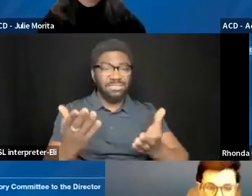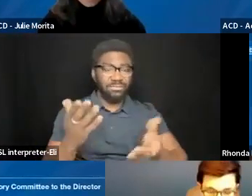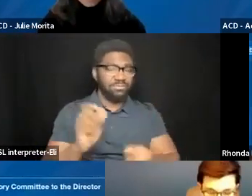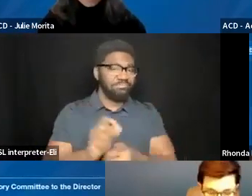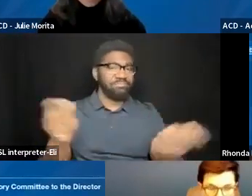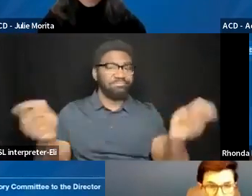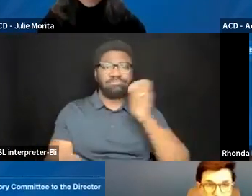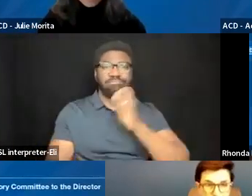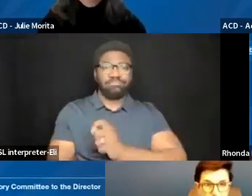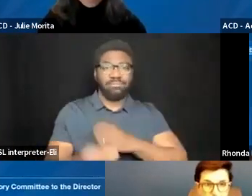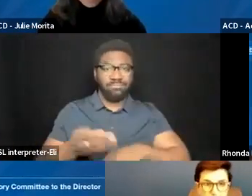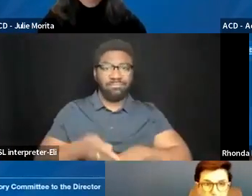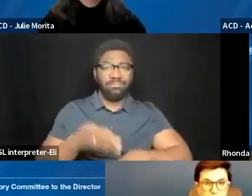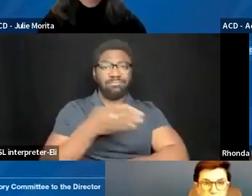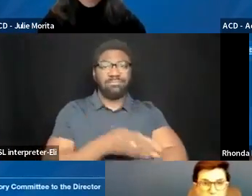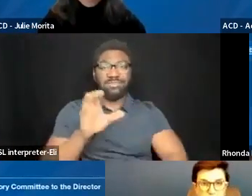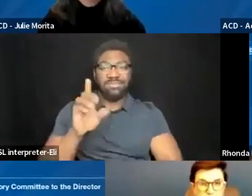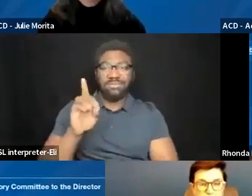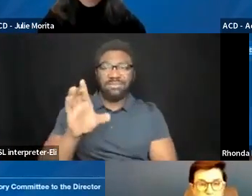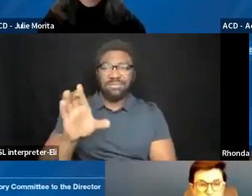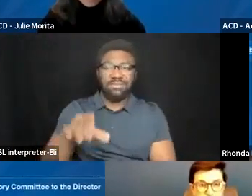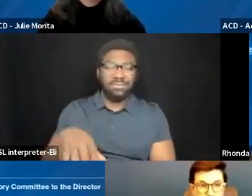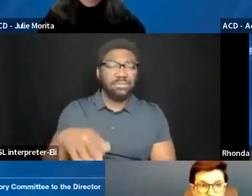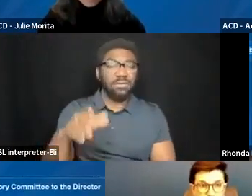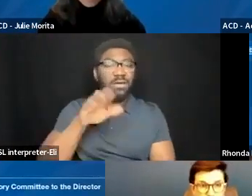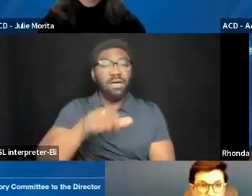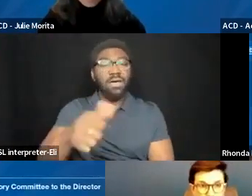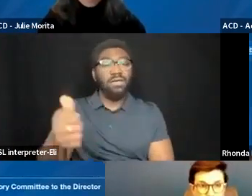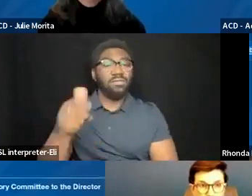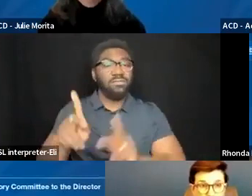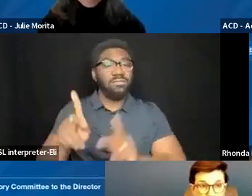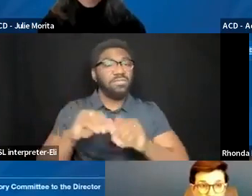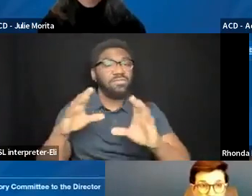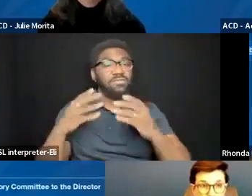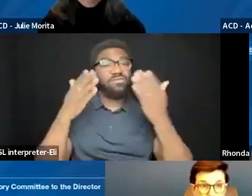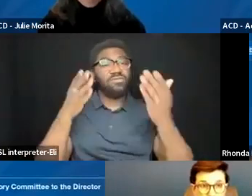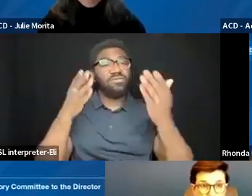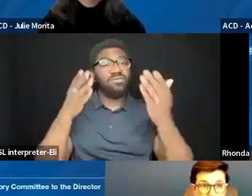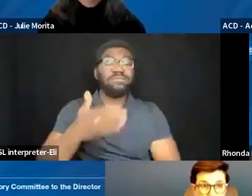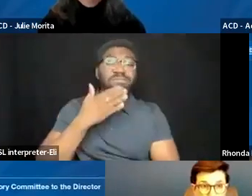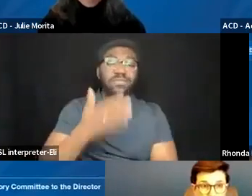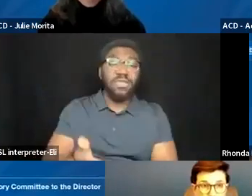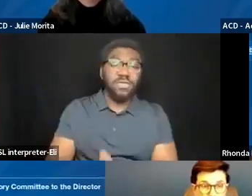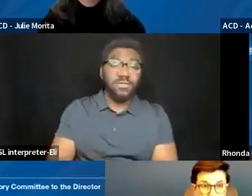to CDC and to public health in the future. So thank you, folks, very much. A virtual round of applause.